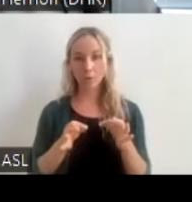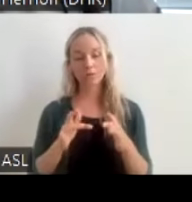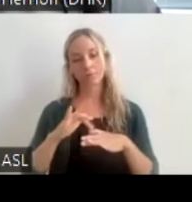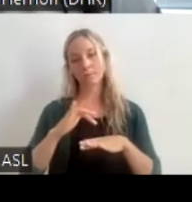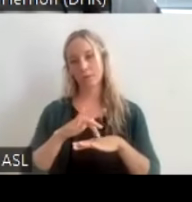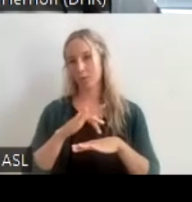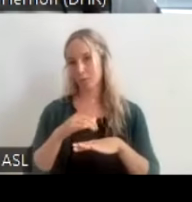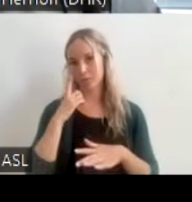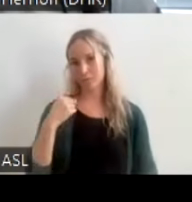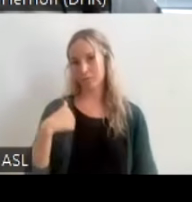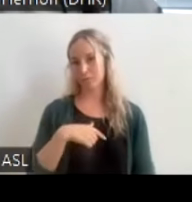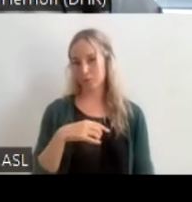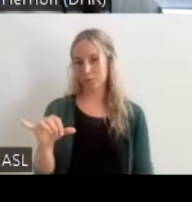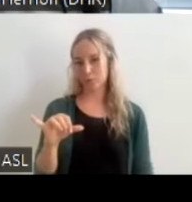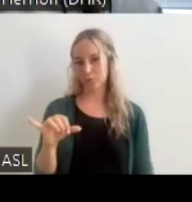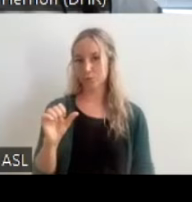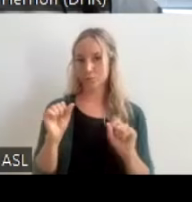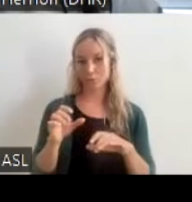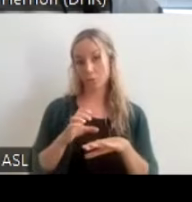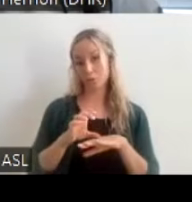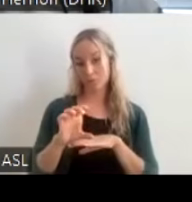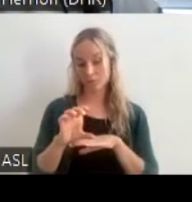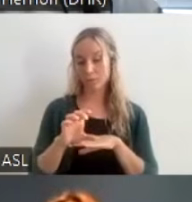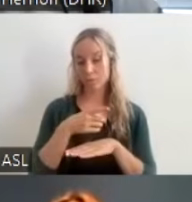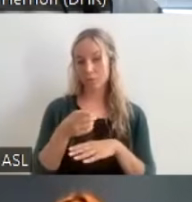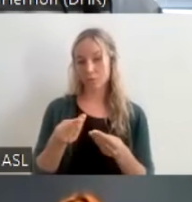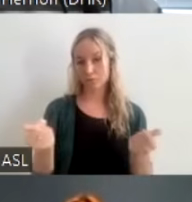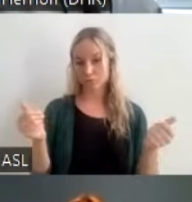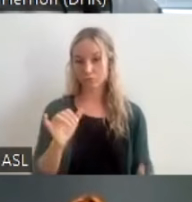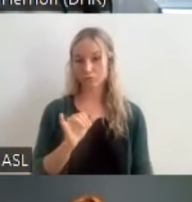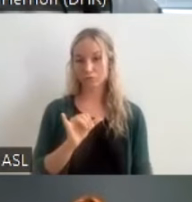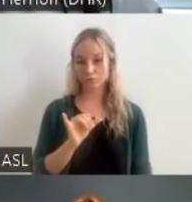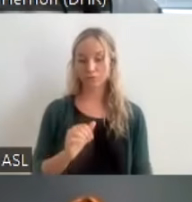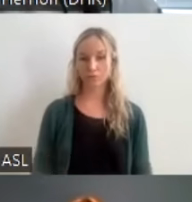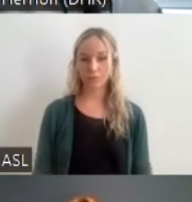cease the discrimination , For employment cases it could be reinstatement to a